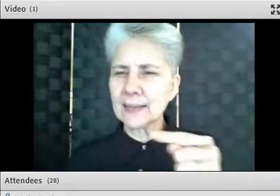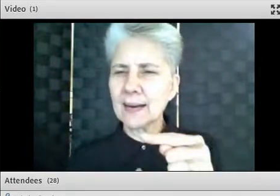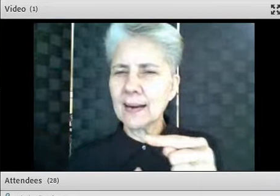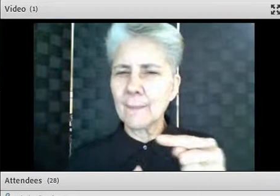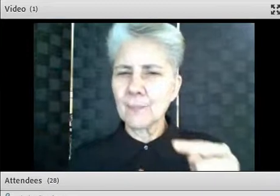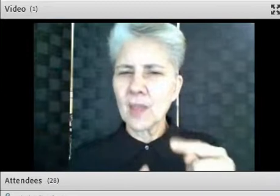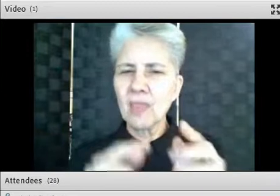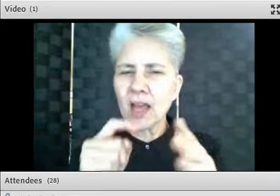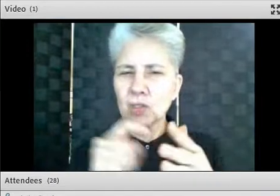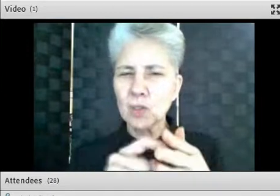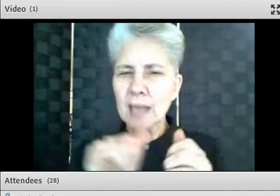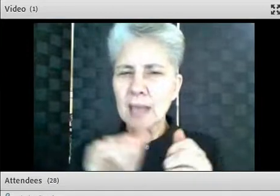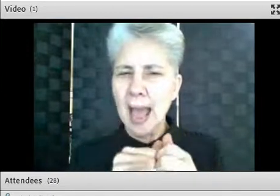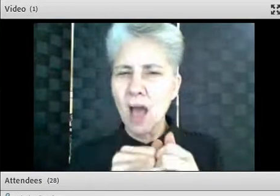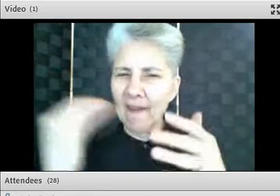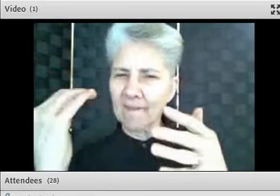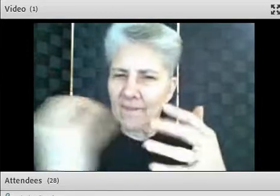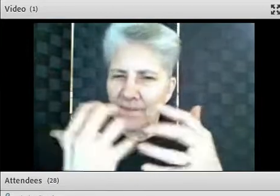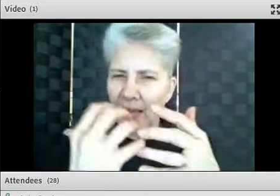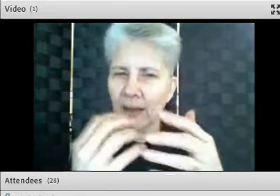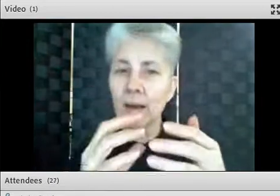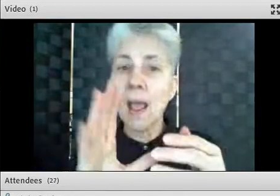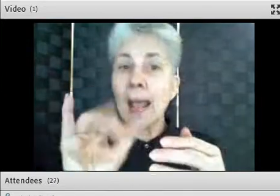That shows the hierarchy, so here, under cakes,